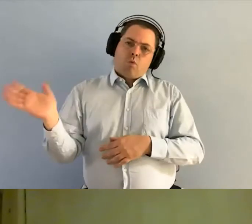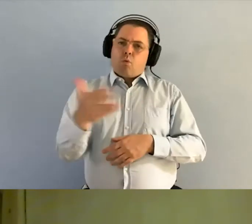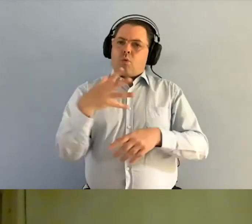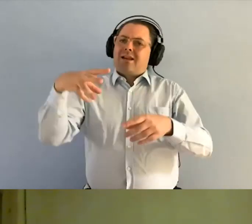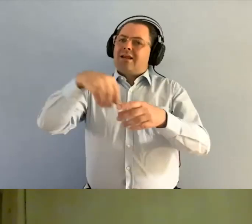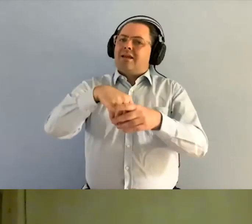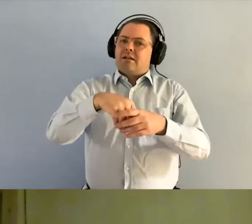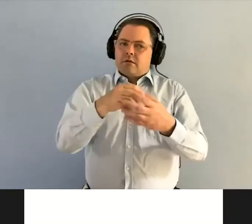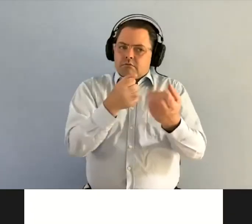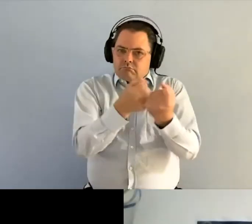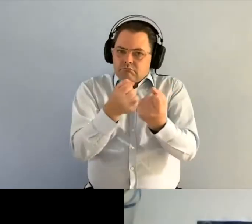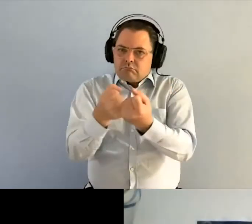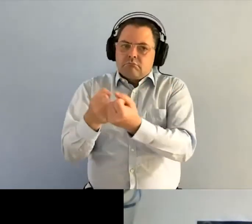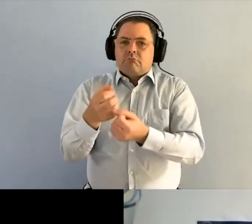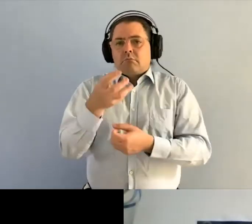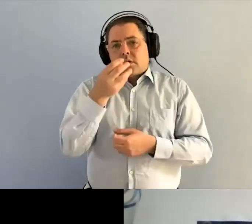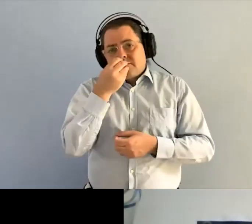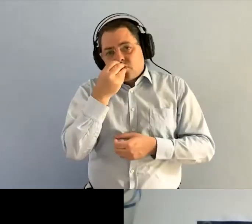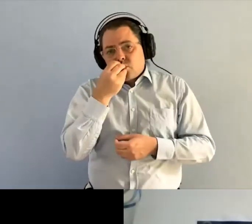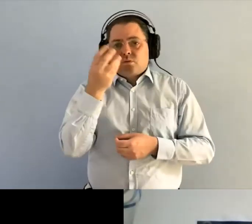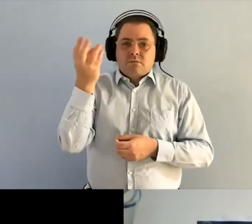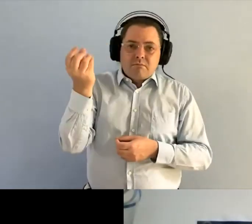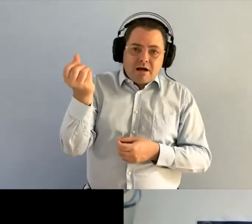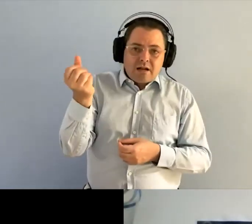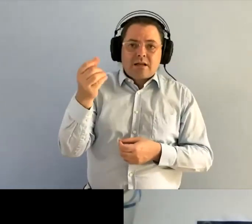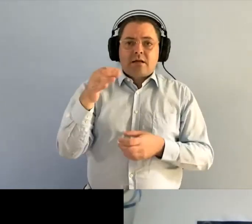inclusive of all services that we provide